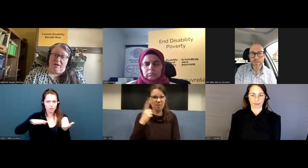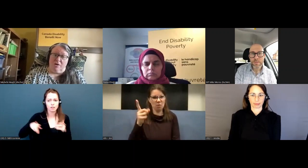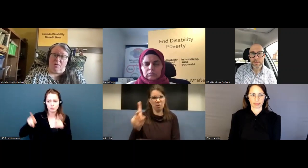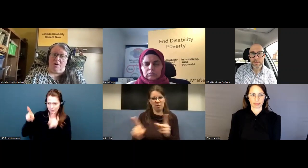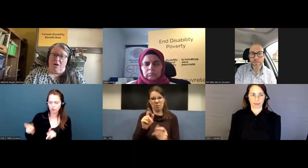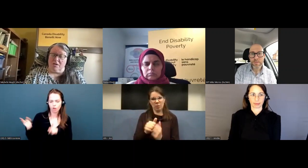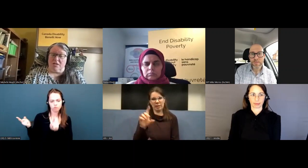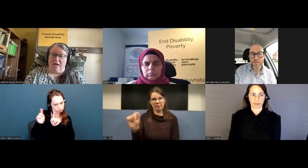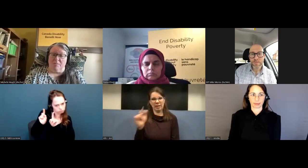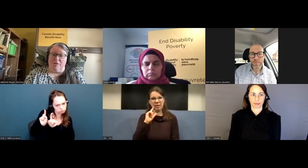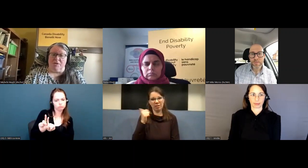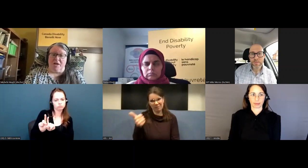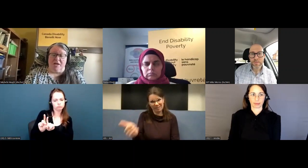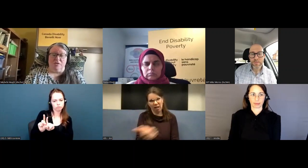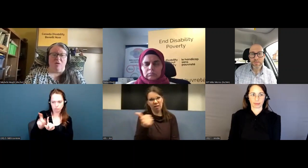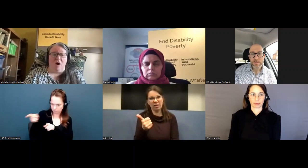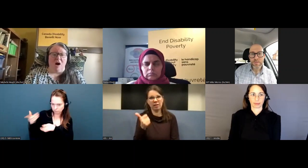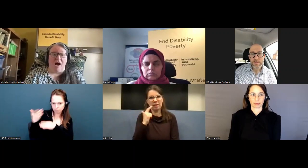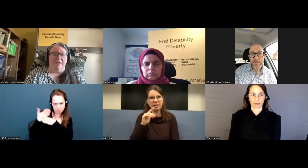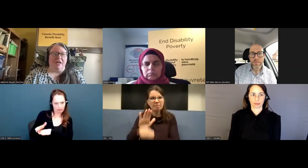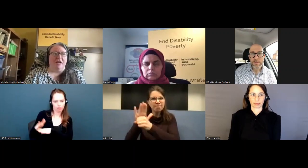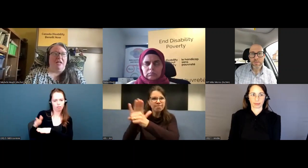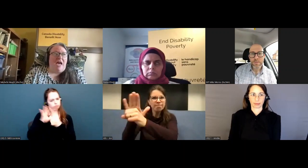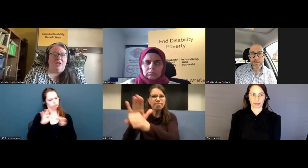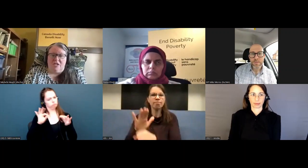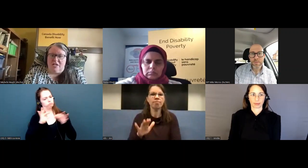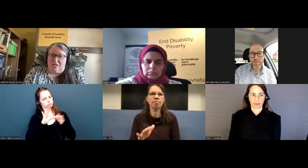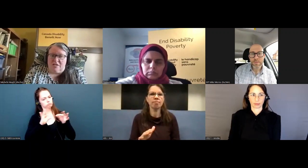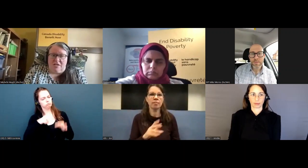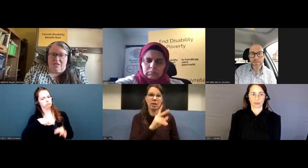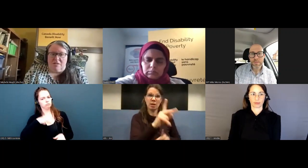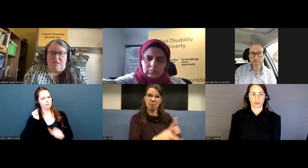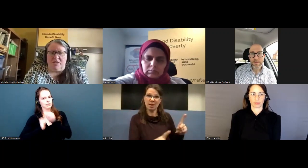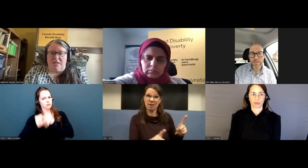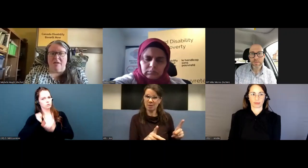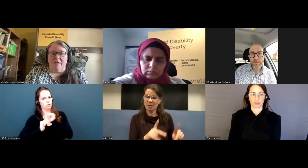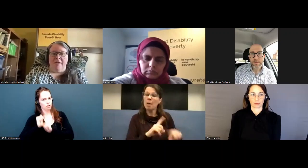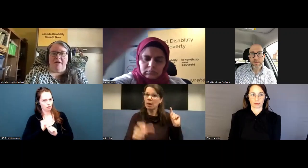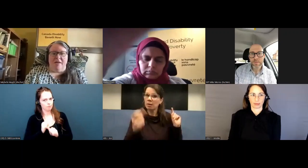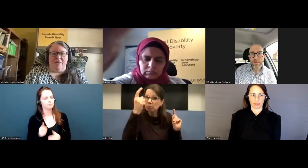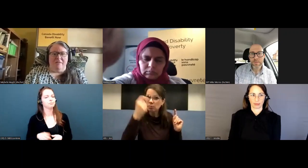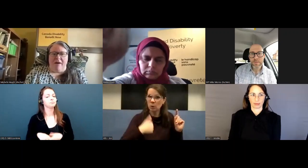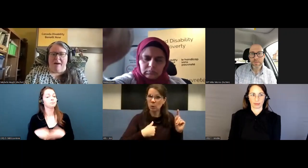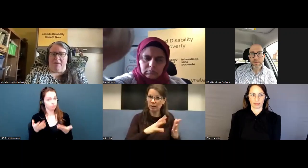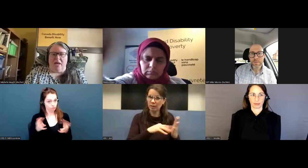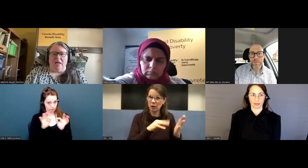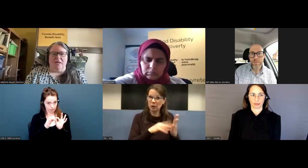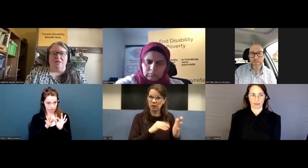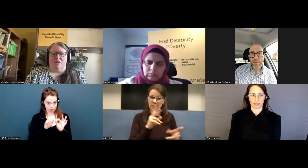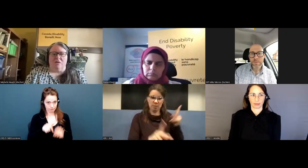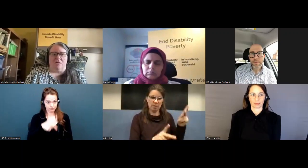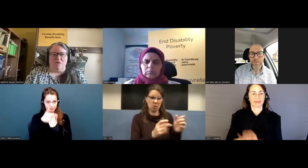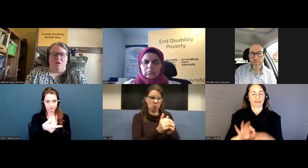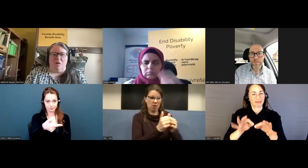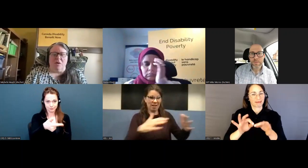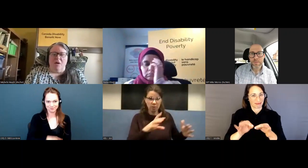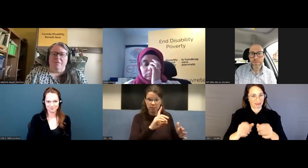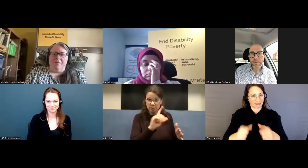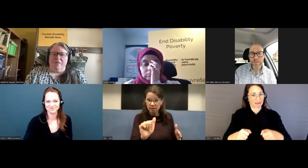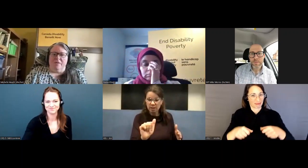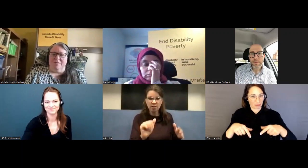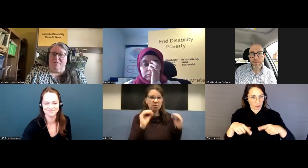WHO ARE NOT DISABLED AND DO NOT HAVE A CONNECTION TO DISABILITY IN THEIR FAMILIES OR SO ON,